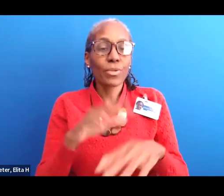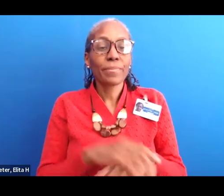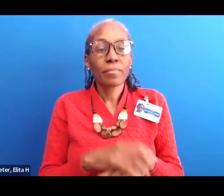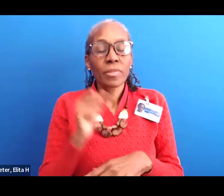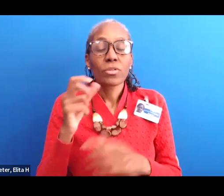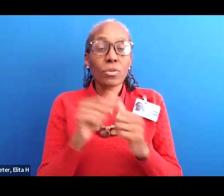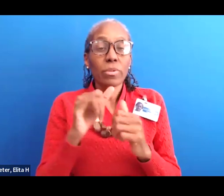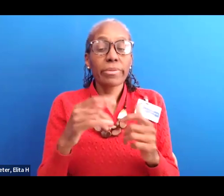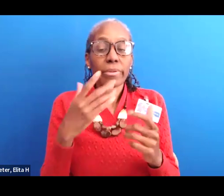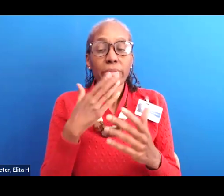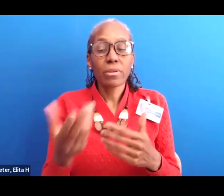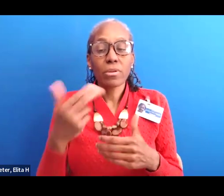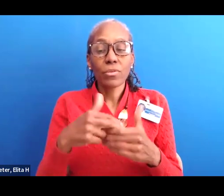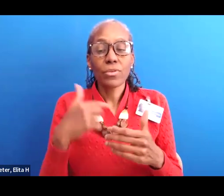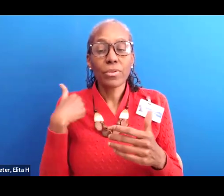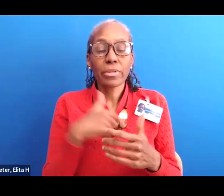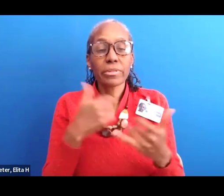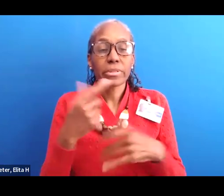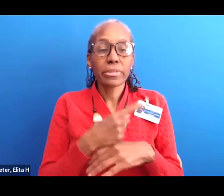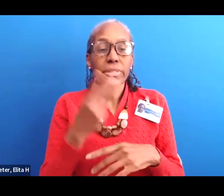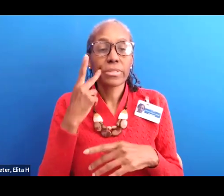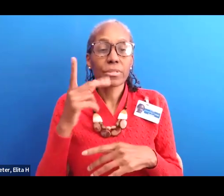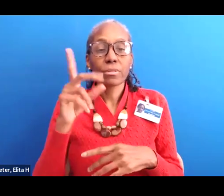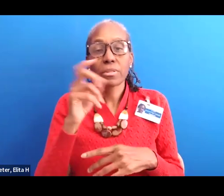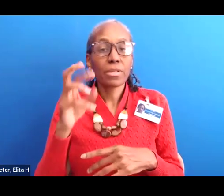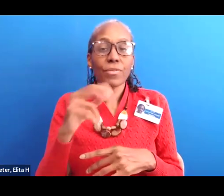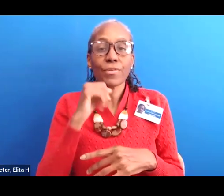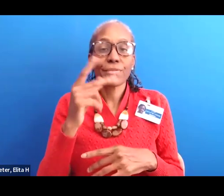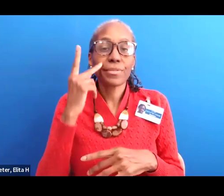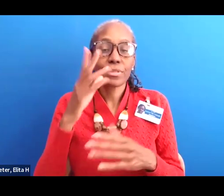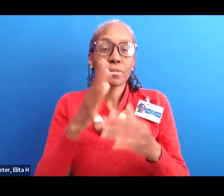With that, I thank you for coming today and I'll see you in Denver. If not, I'll see you at the end of next month.